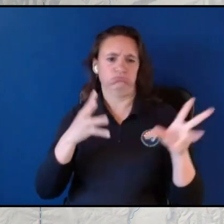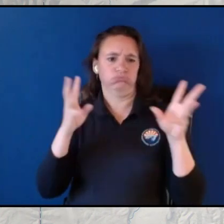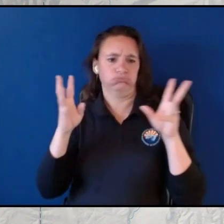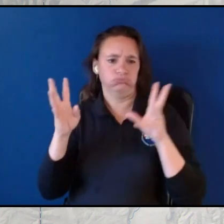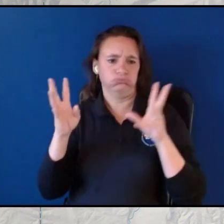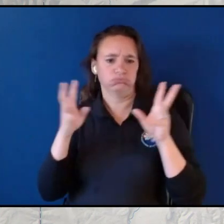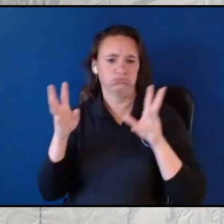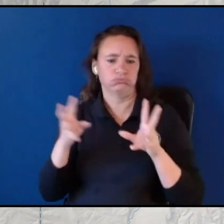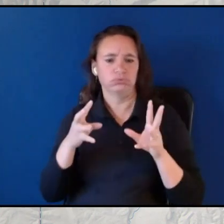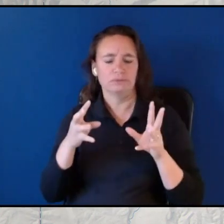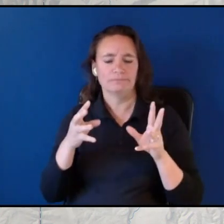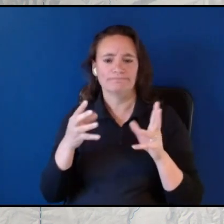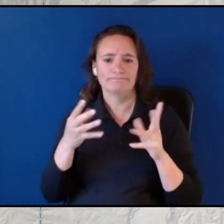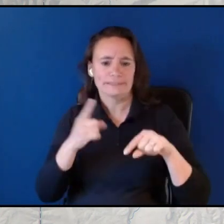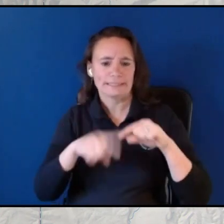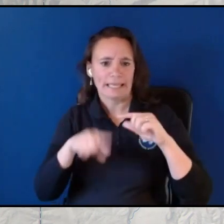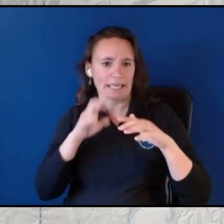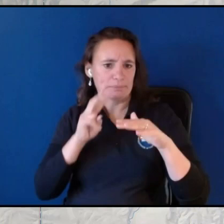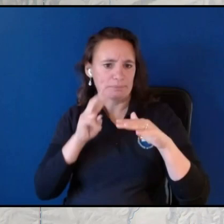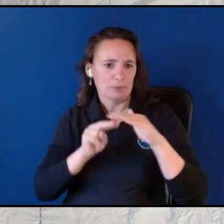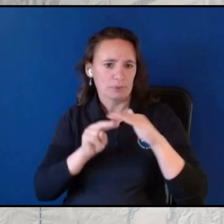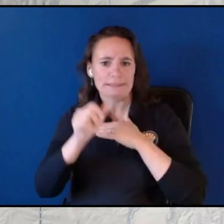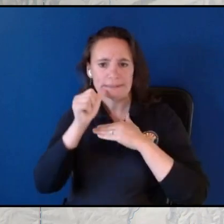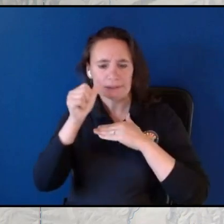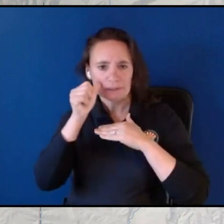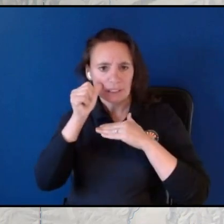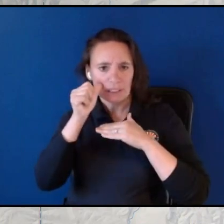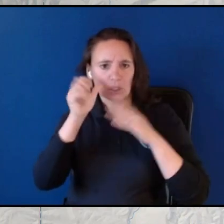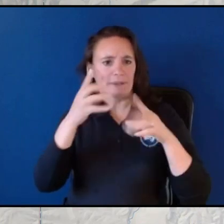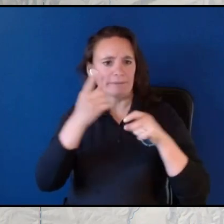Yesterday, they came out of the north. So, the north pushing down was